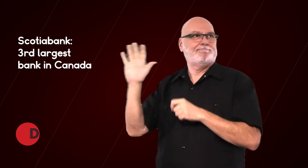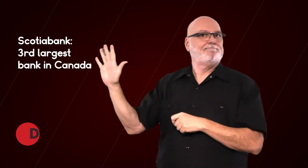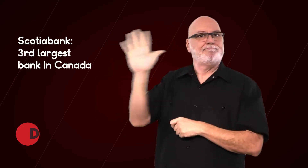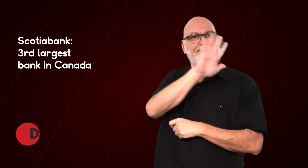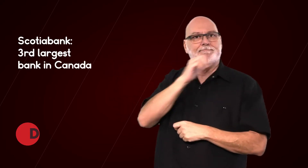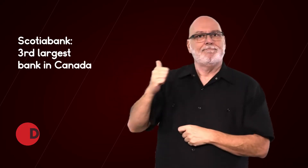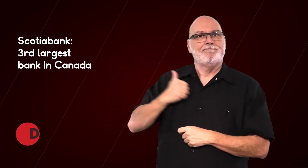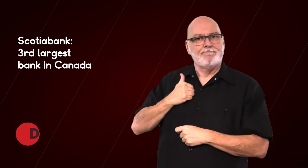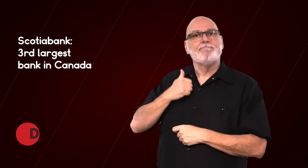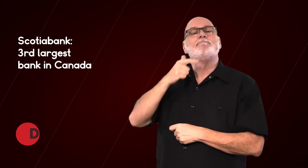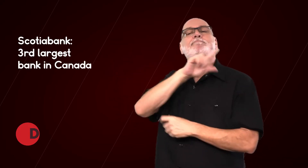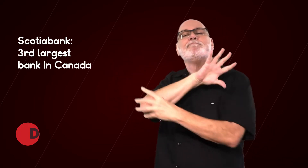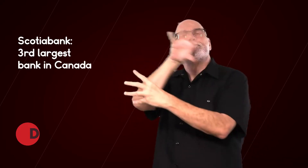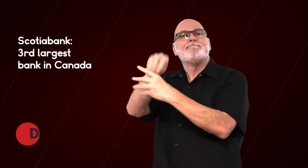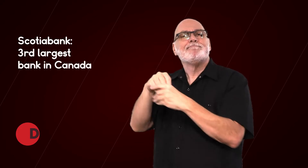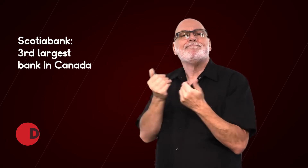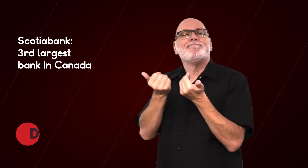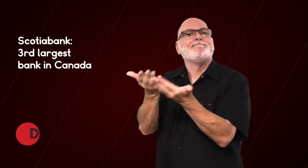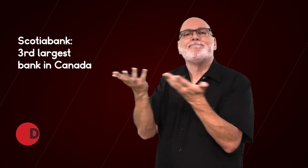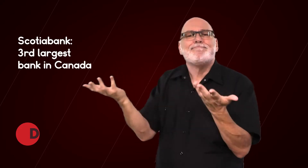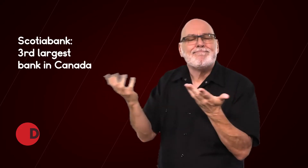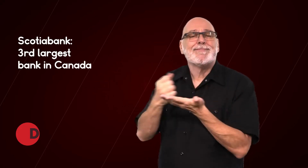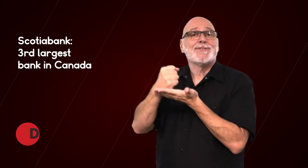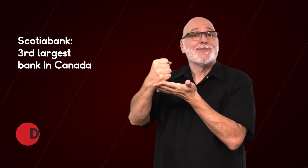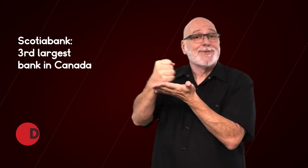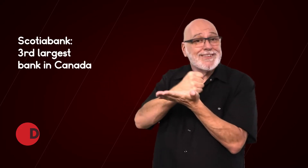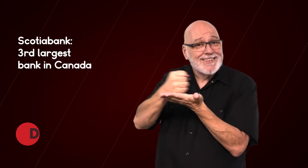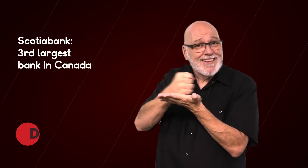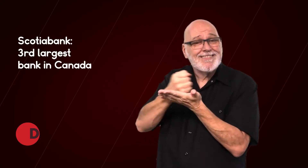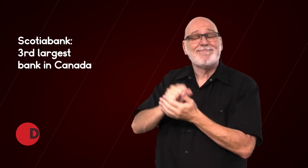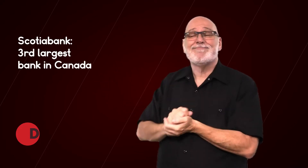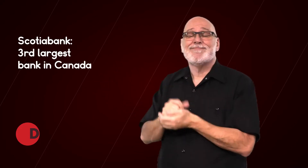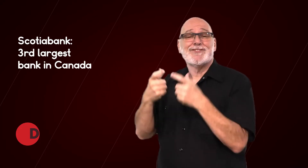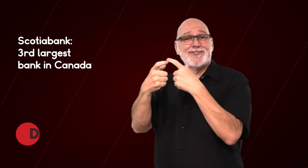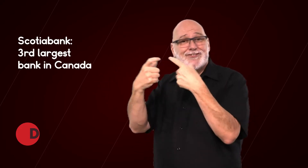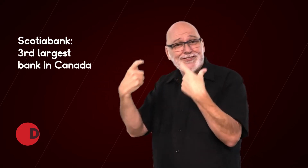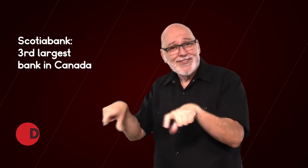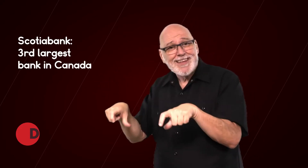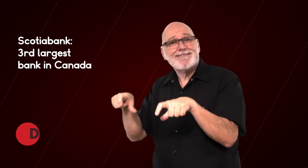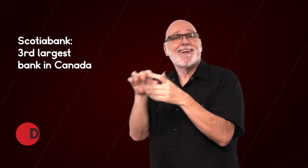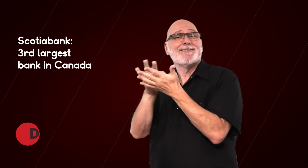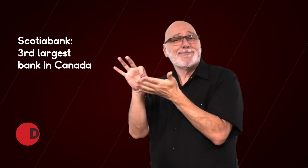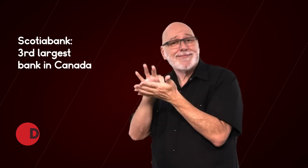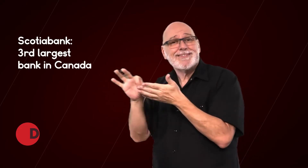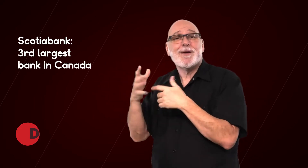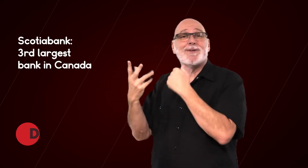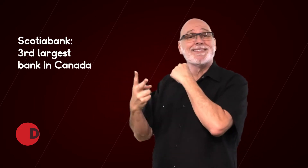largest bank in Canada offering credit cards, chequing accounts